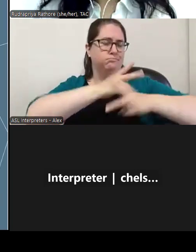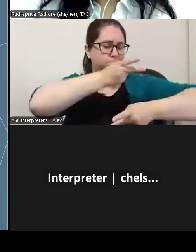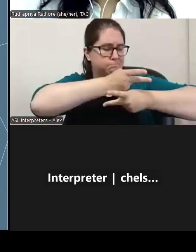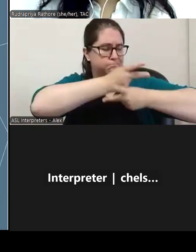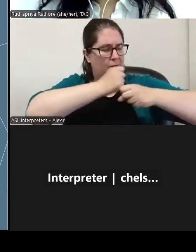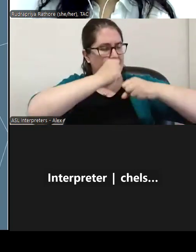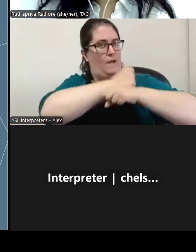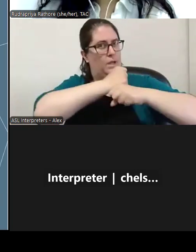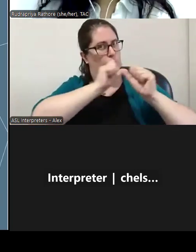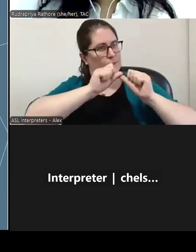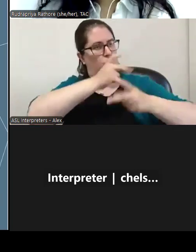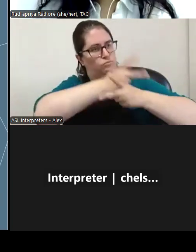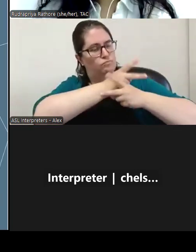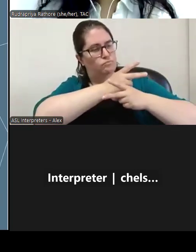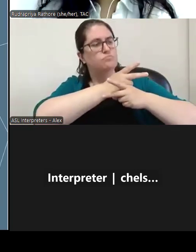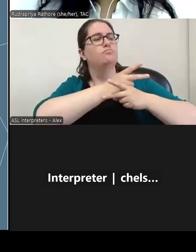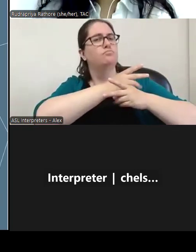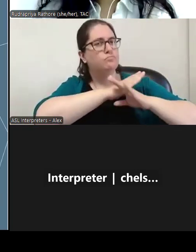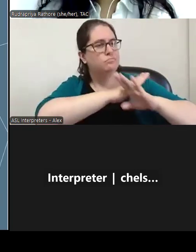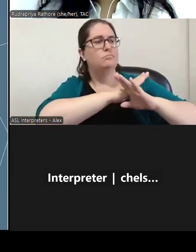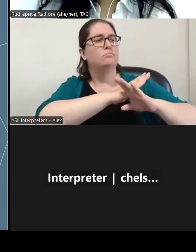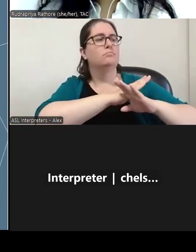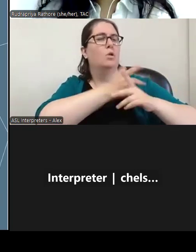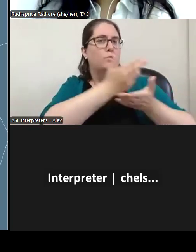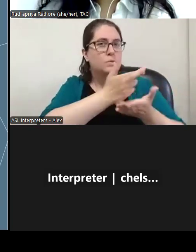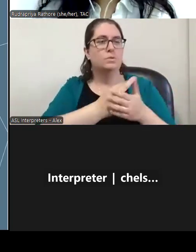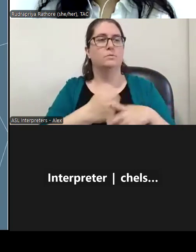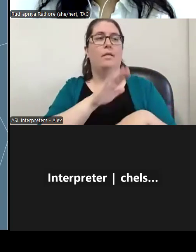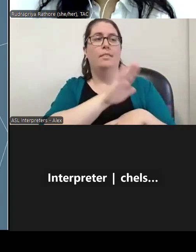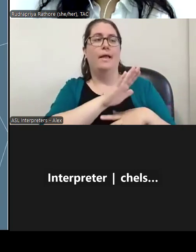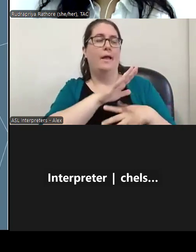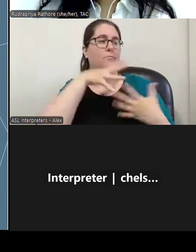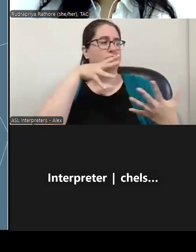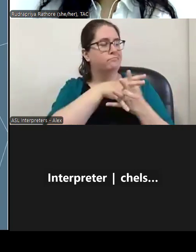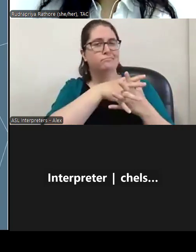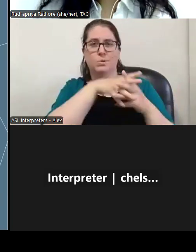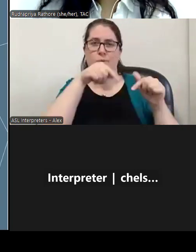protect its resources their guardianship and their stories are integral to this place and